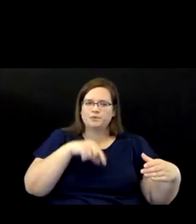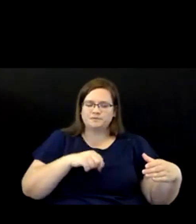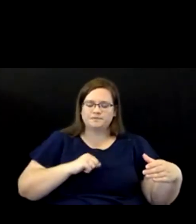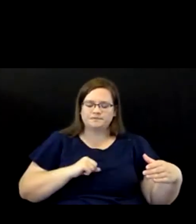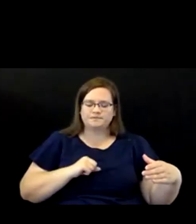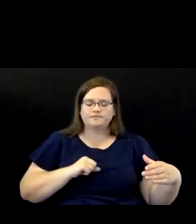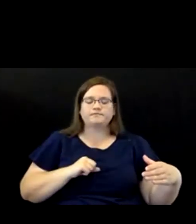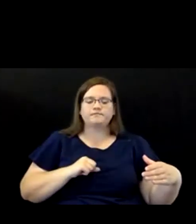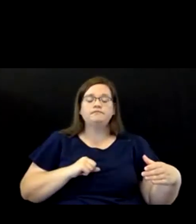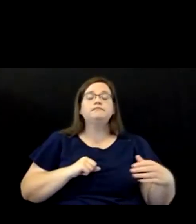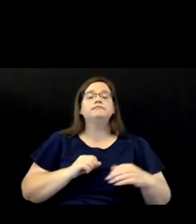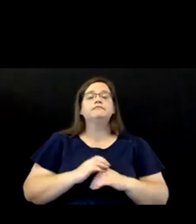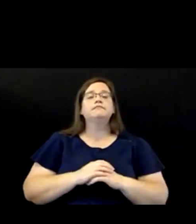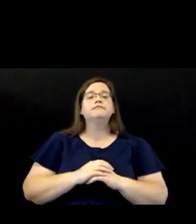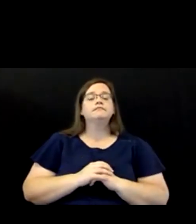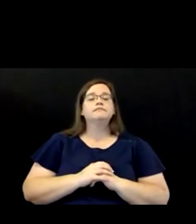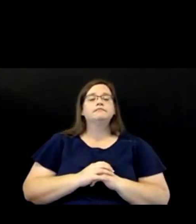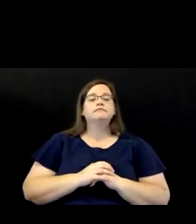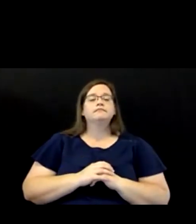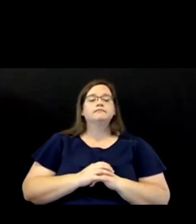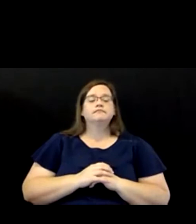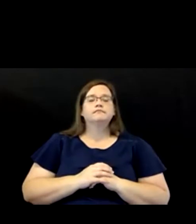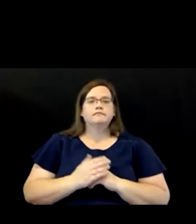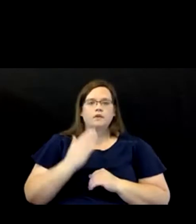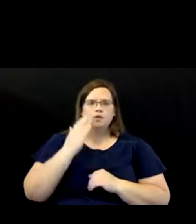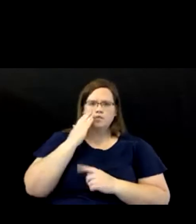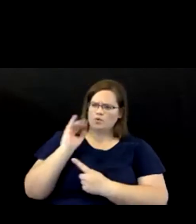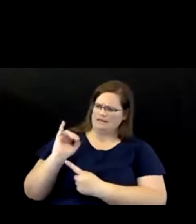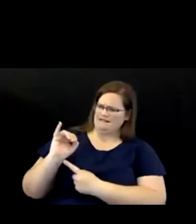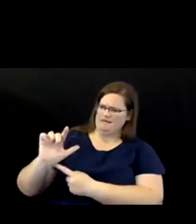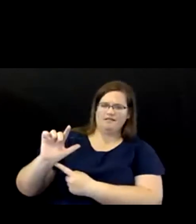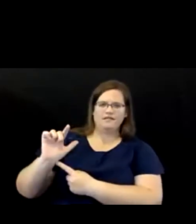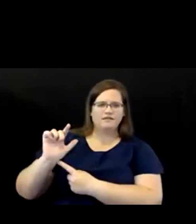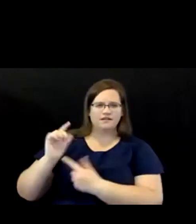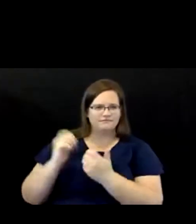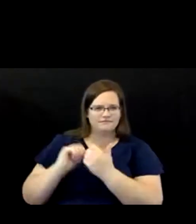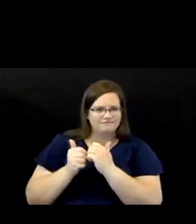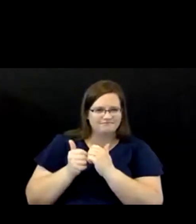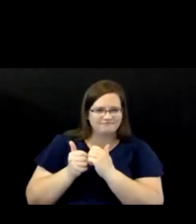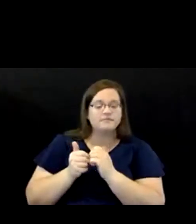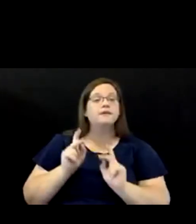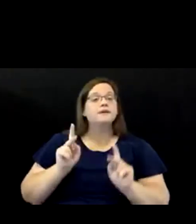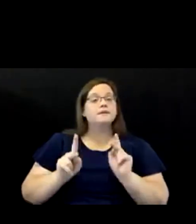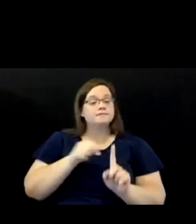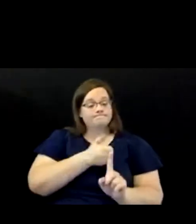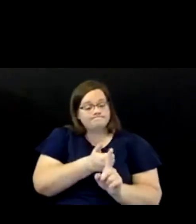One of the key functions -- the way you know it's independent living in our program is that people with disabilities make up the leadership.